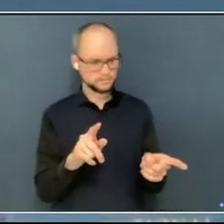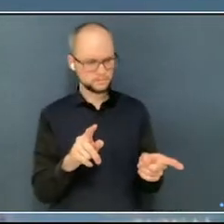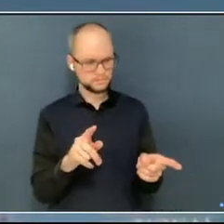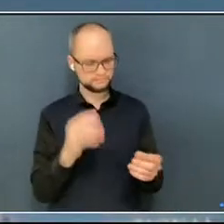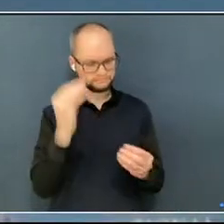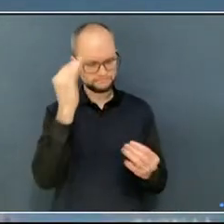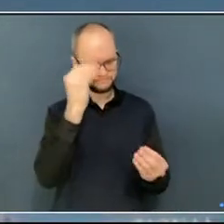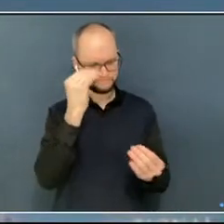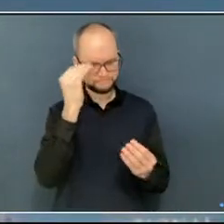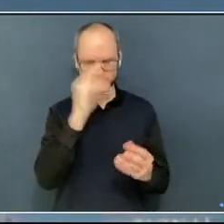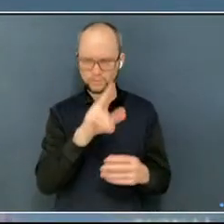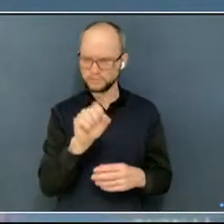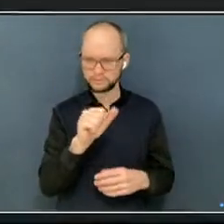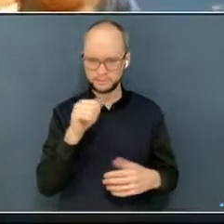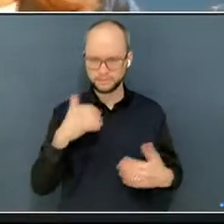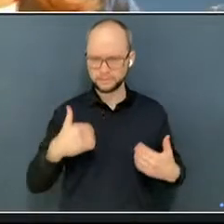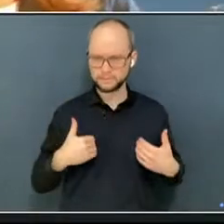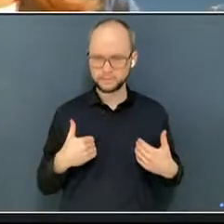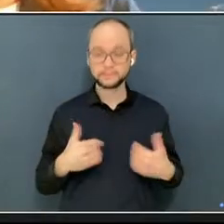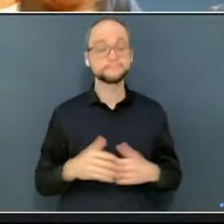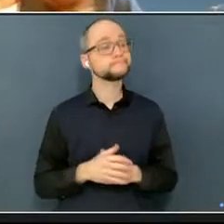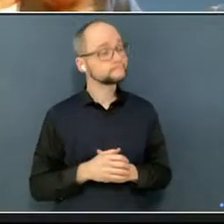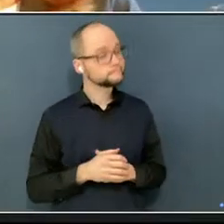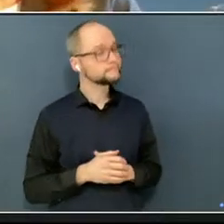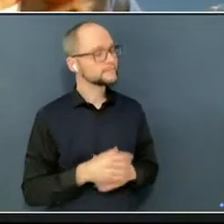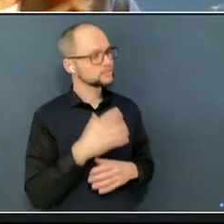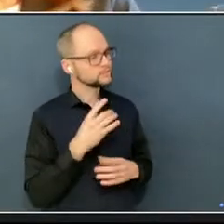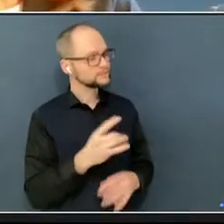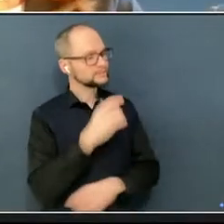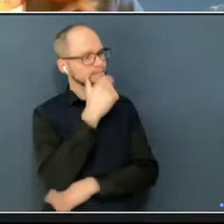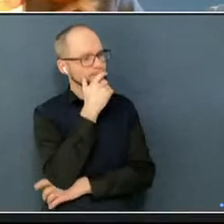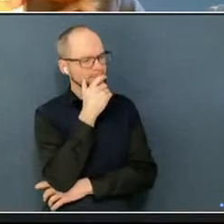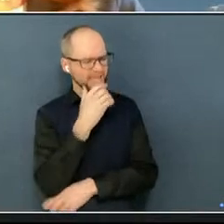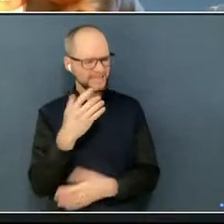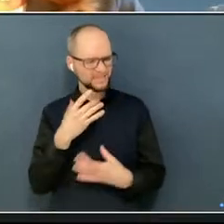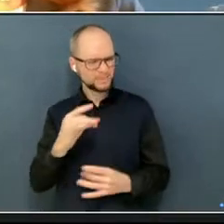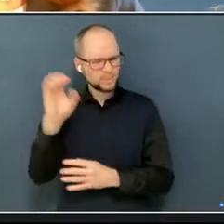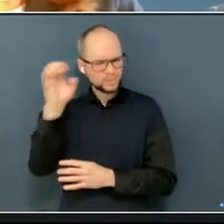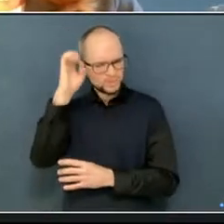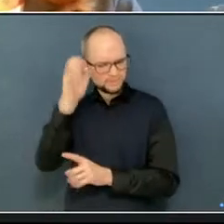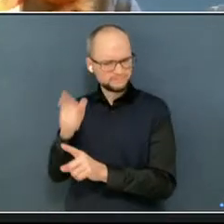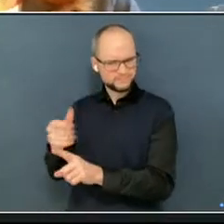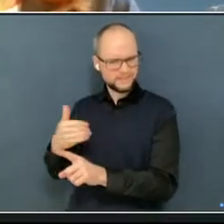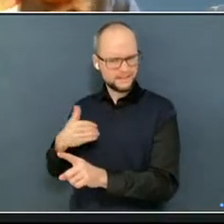interesting that ‑‑ interesting that Europe had them and there were none here in the United